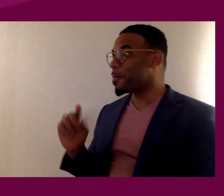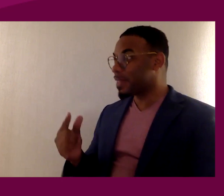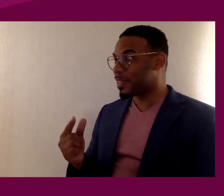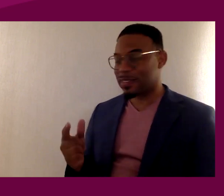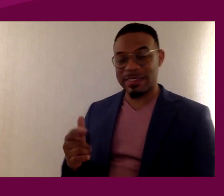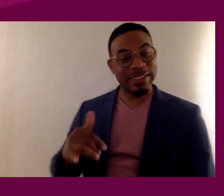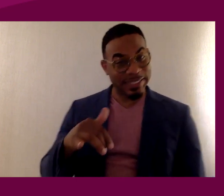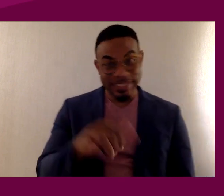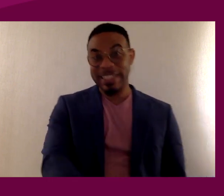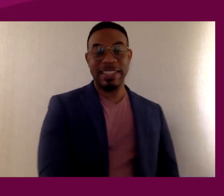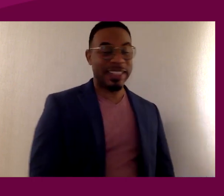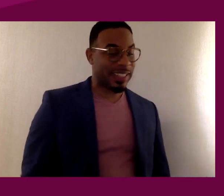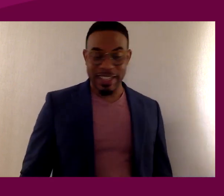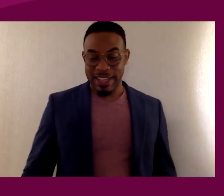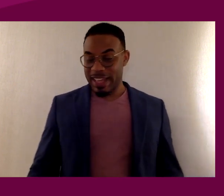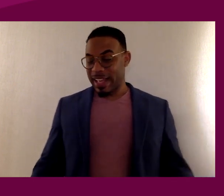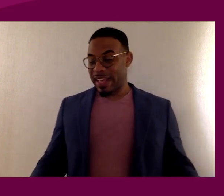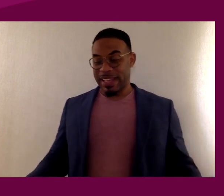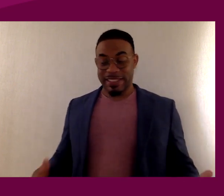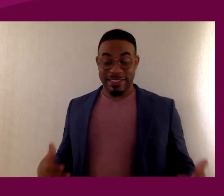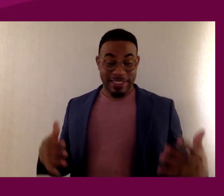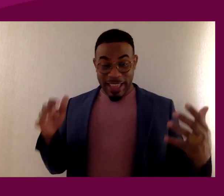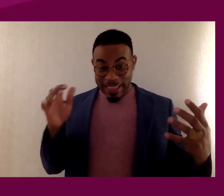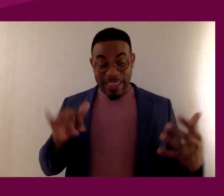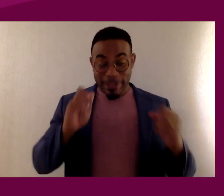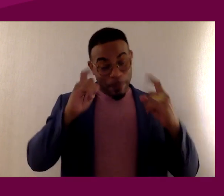Oh my God. Bruce Curtis: